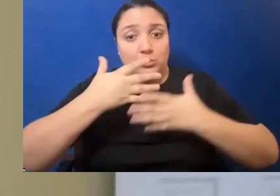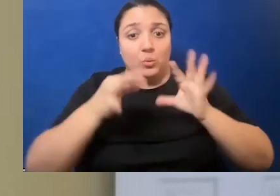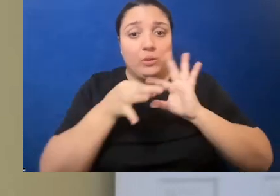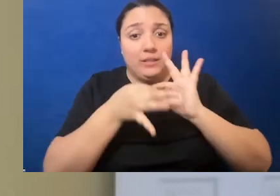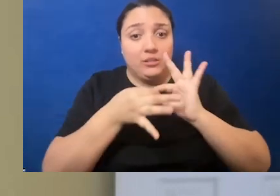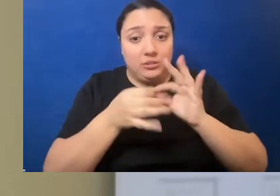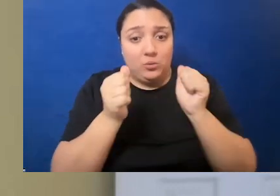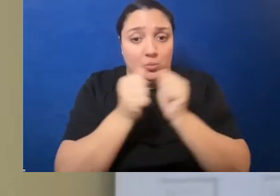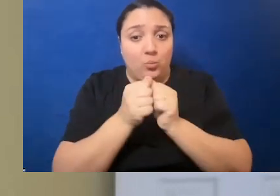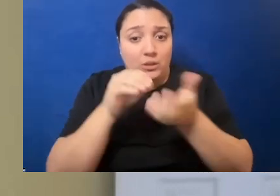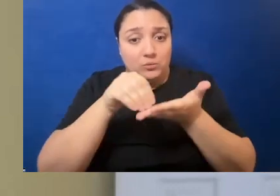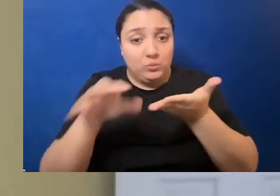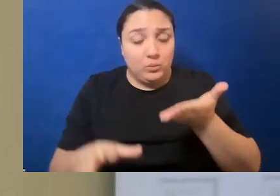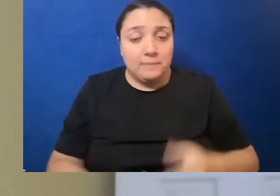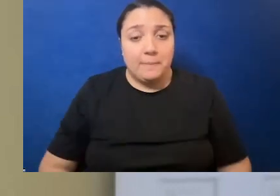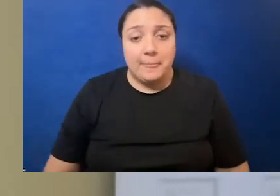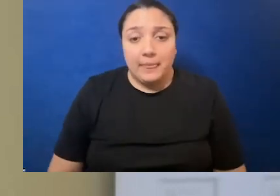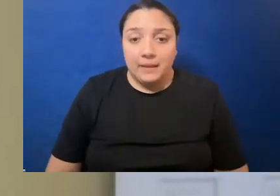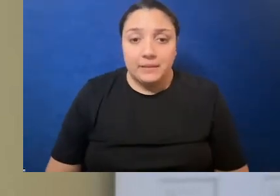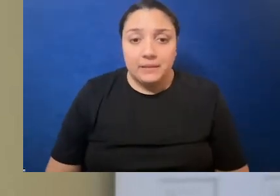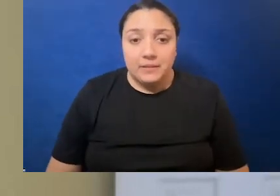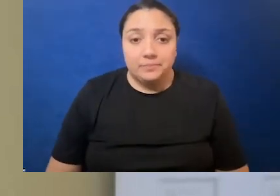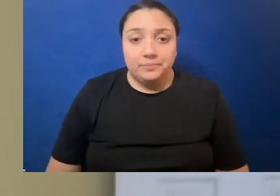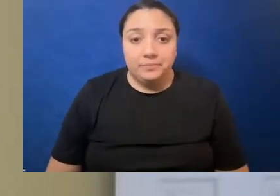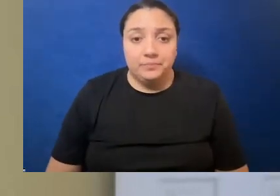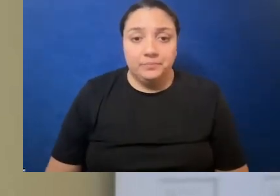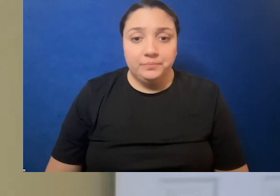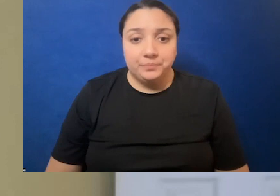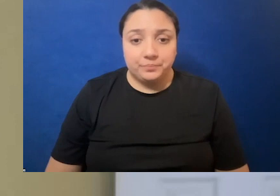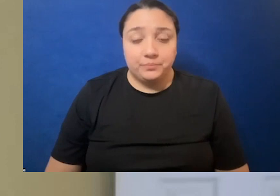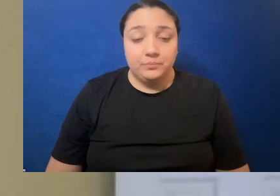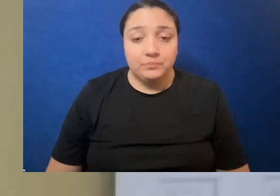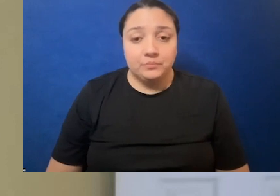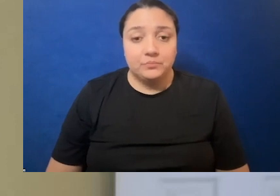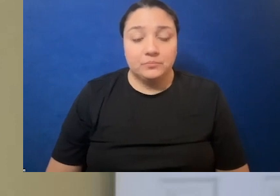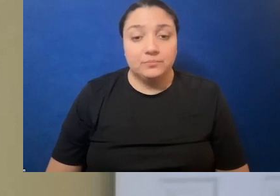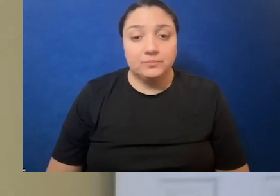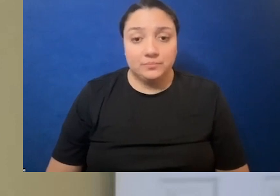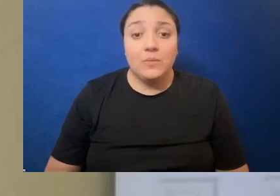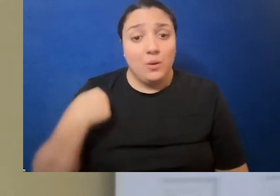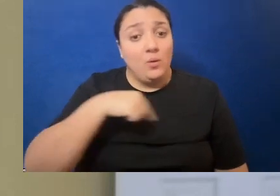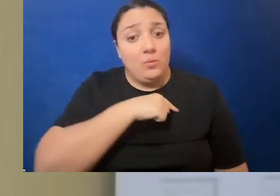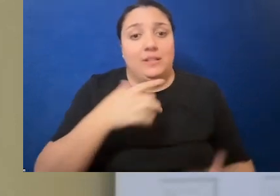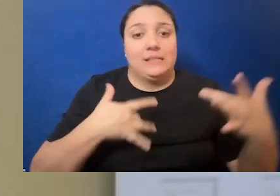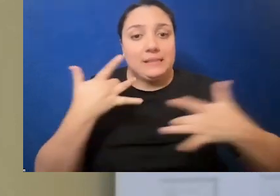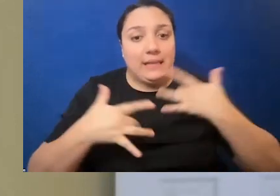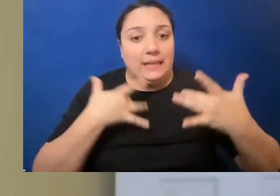RELATIONSHIPS AMONG STUDENTS. SO WE ARE EXCITED TO LEARN FROM